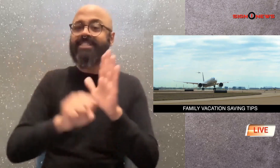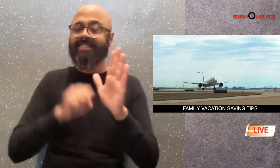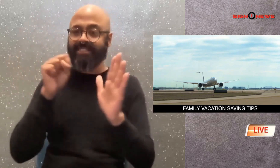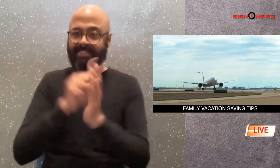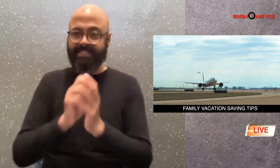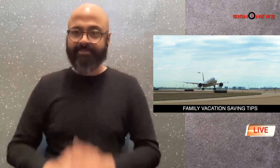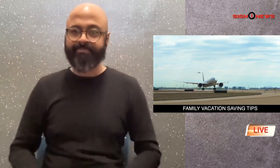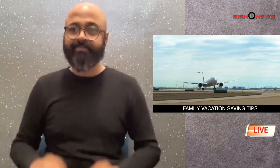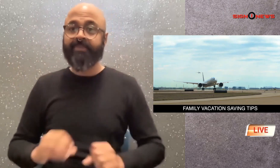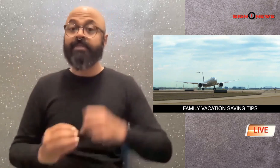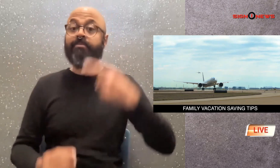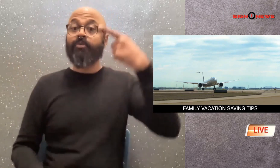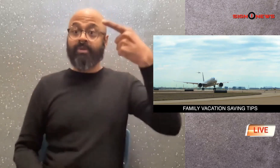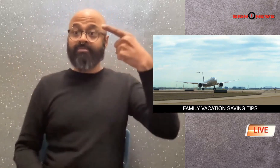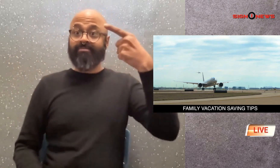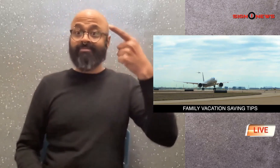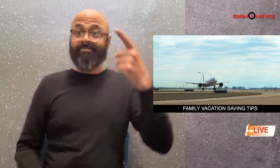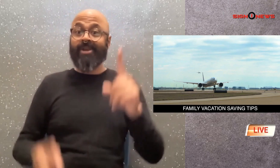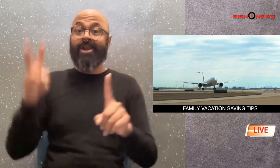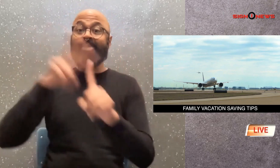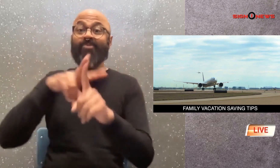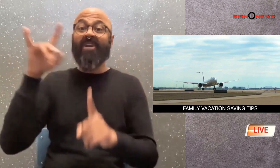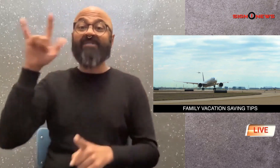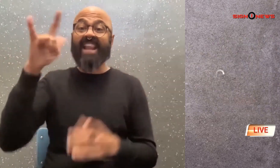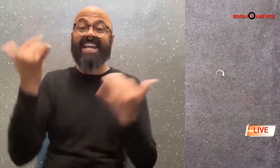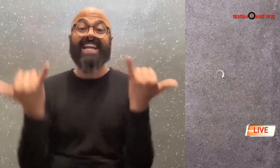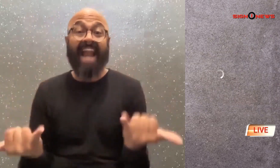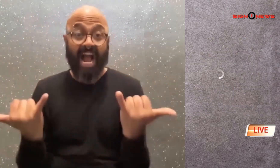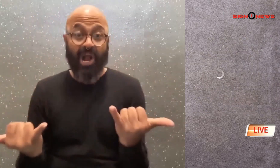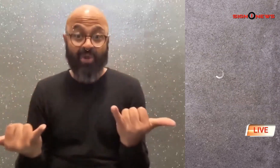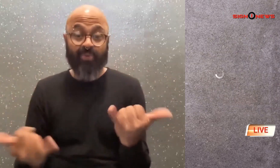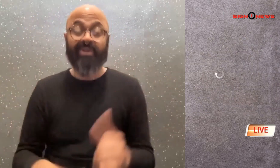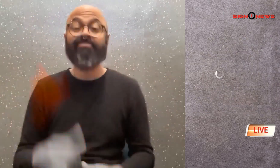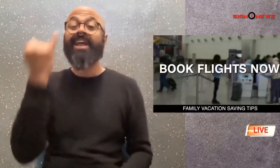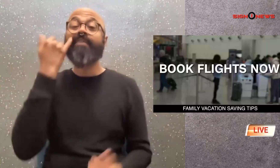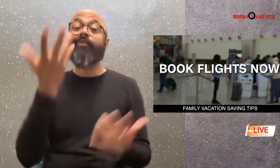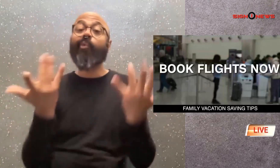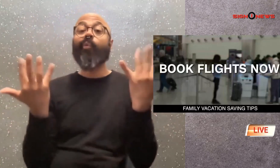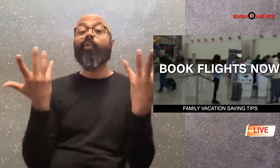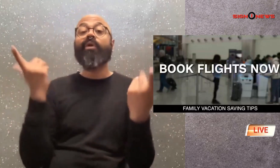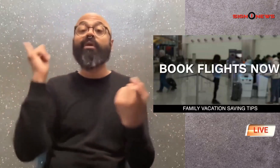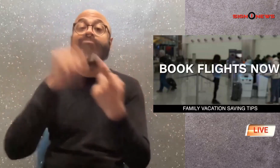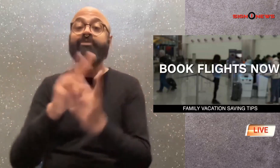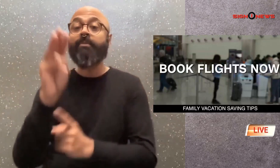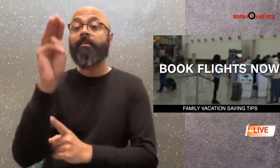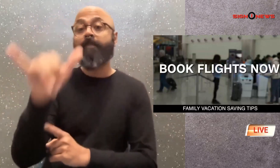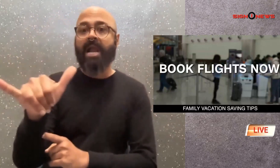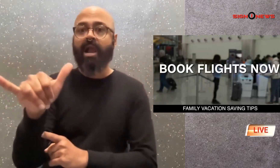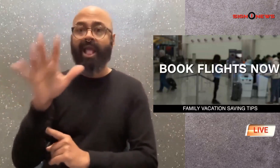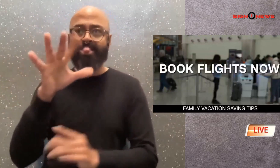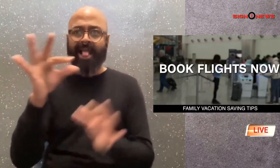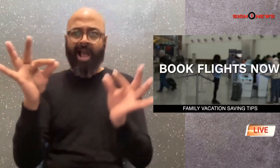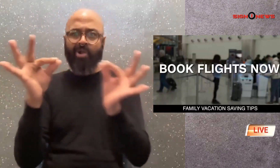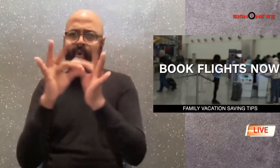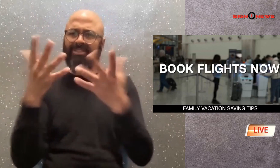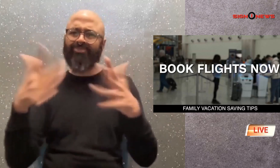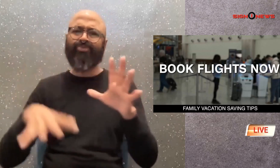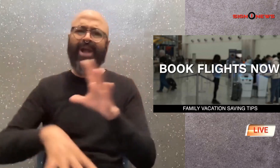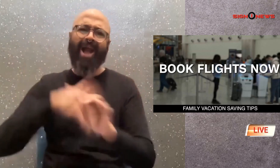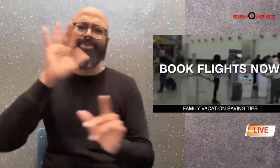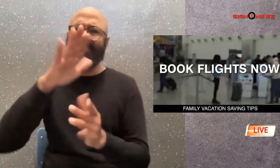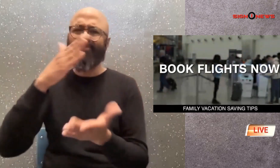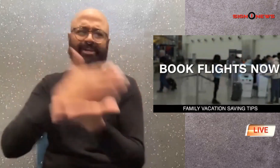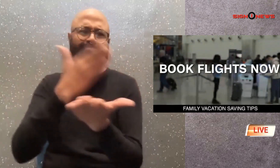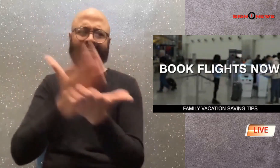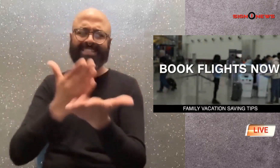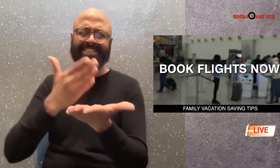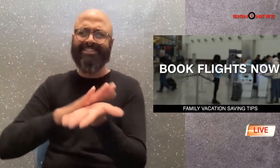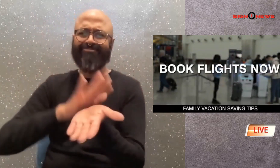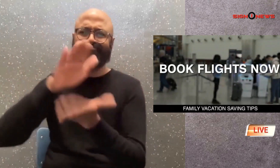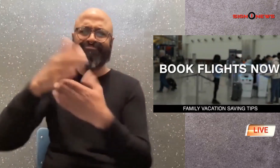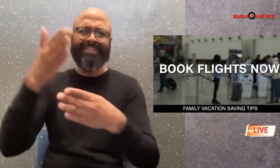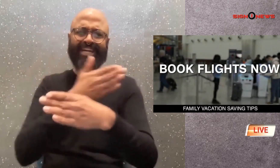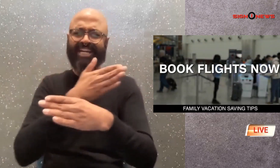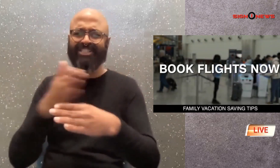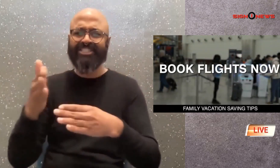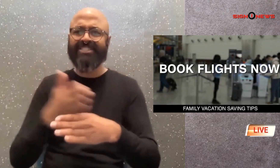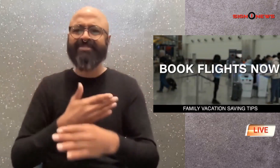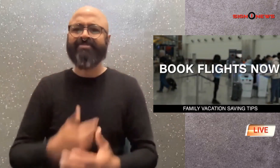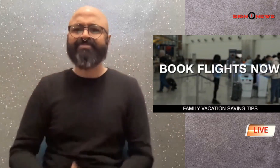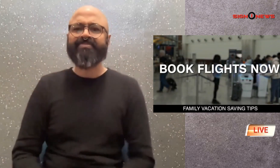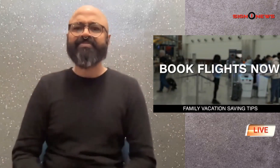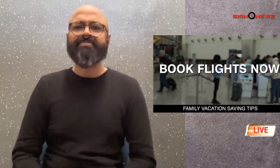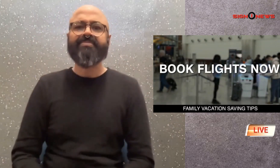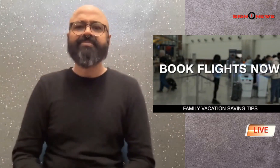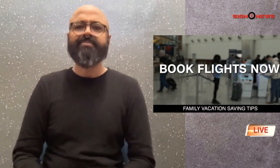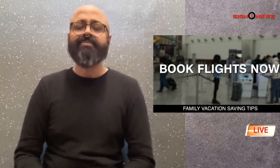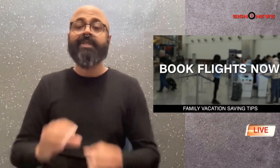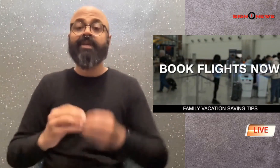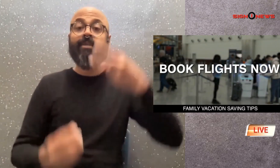number one book flights now if you wait until May the cost could be out of your budget range